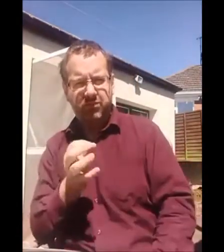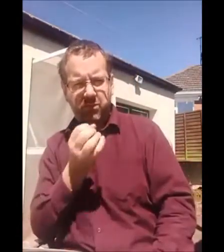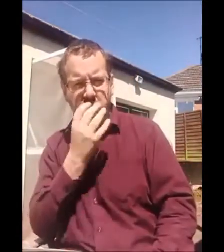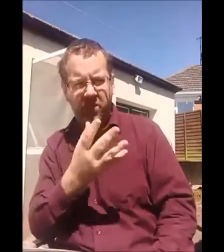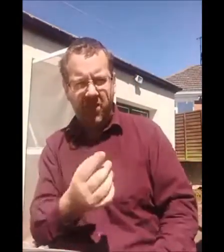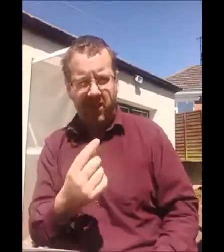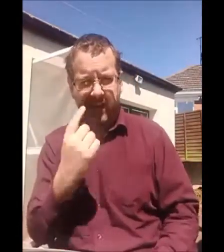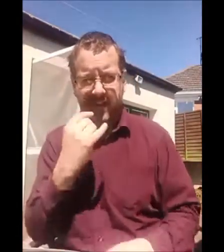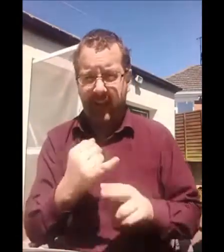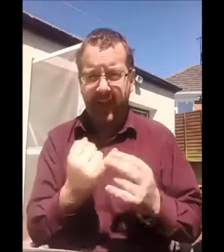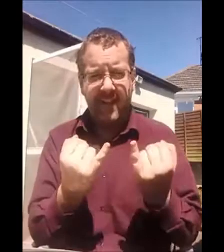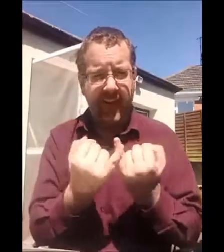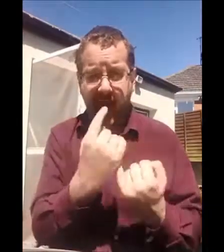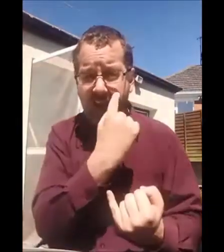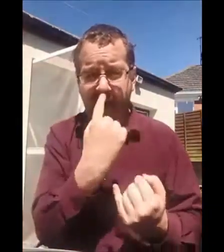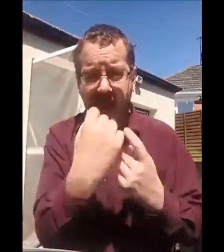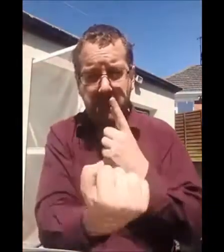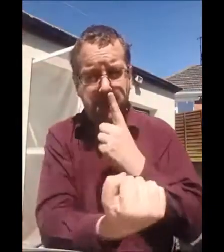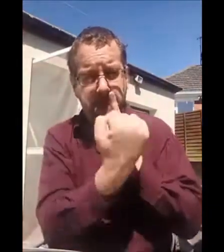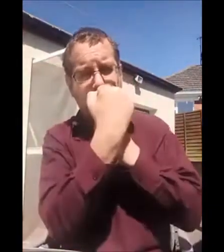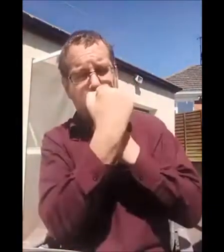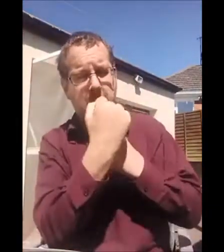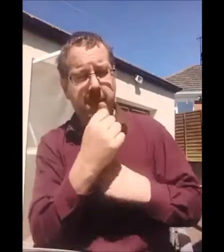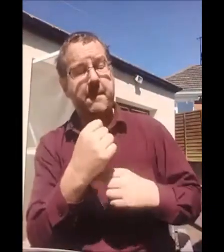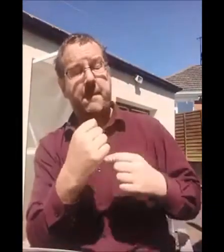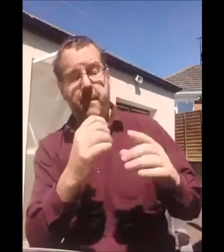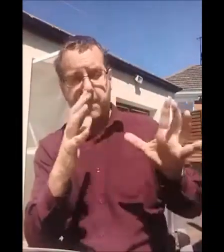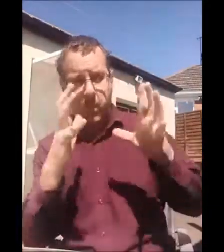catches my eye and really hits me, and sometimes makes me dizzy with the beauty of it...